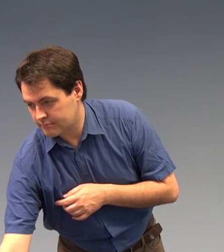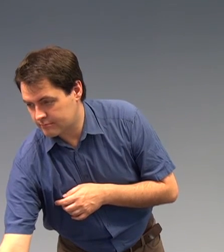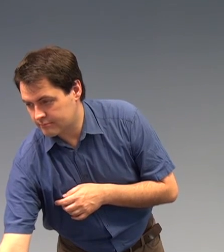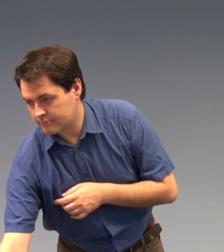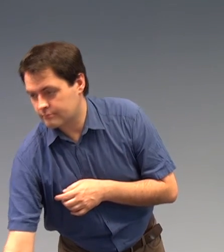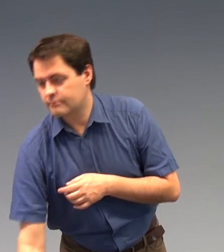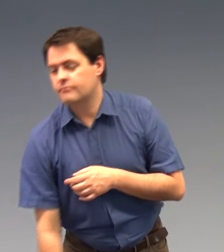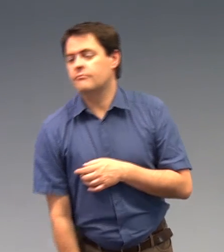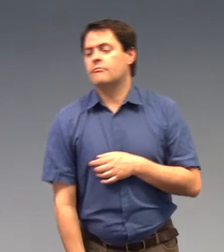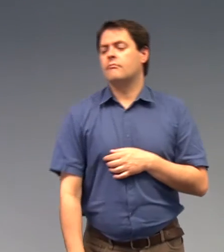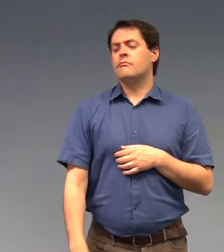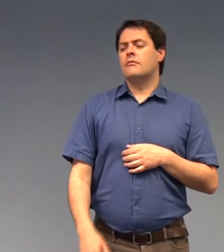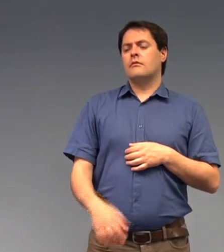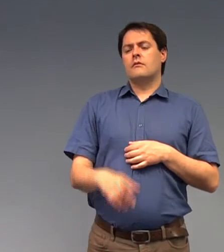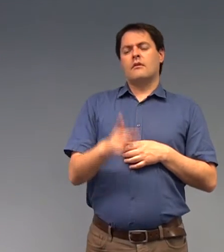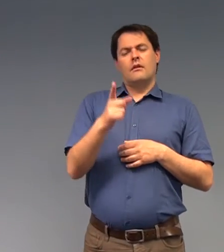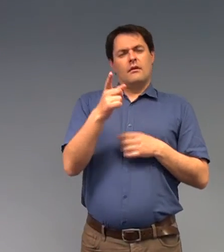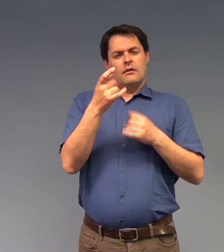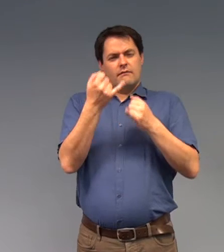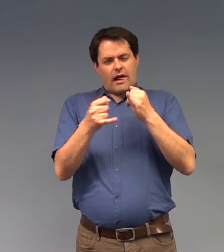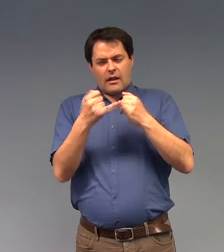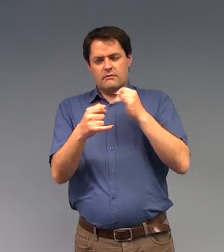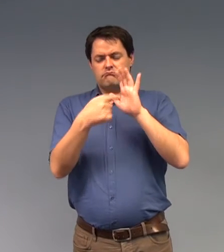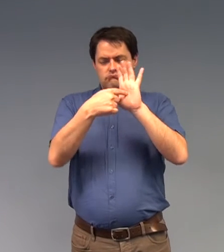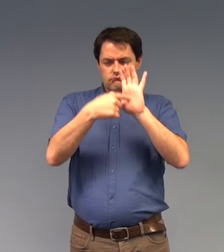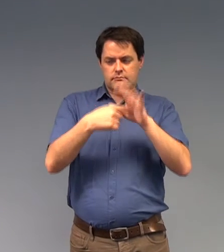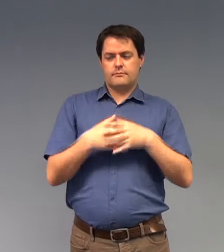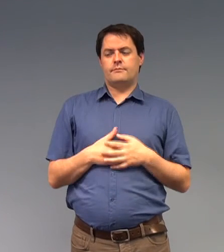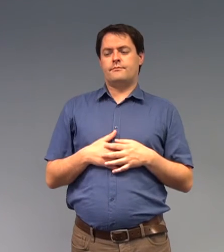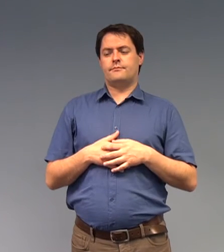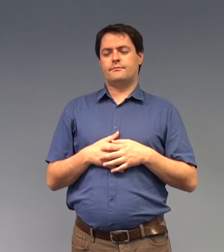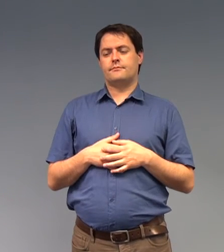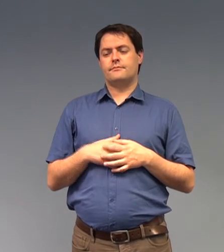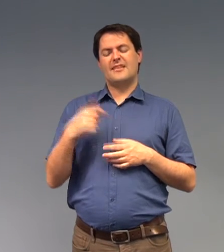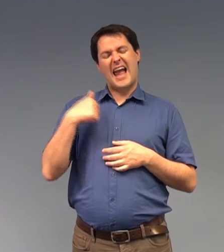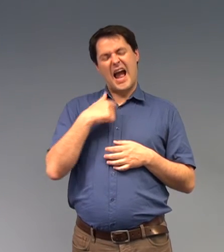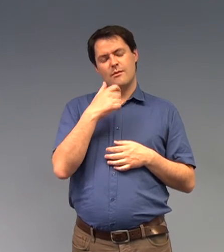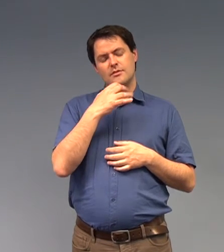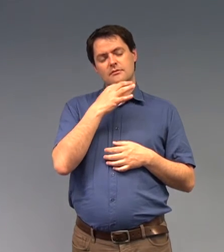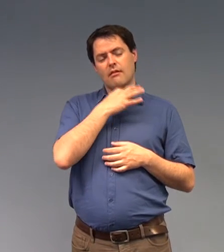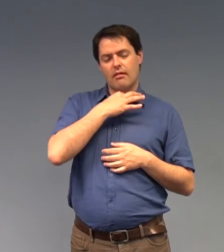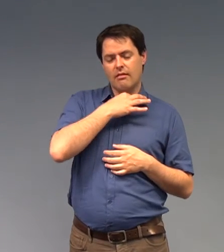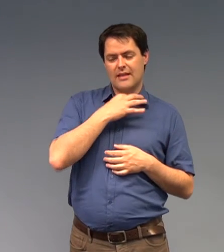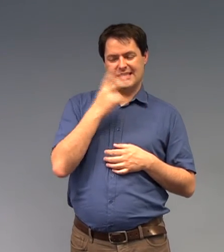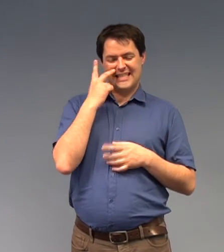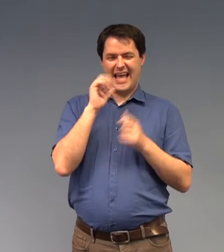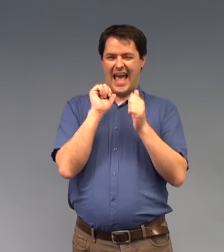so I would say that this decision appears to be a translator decision, rather than specifically linguistic.